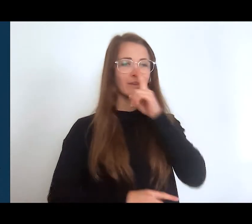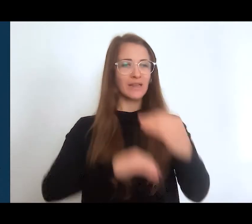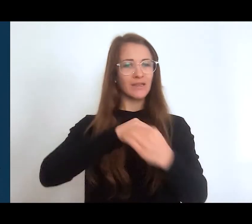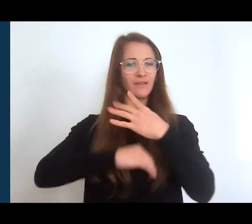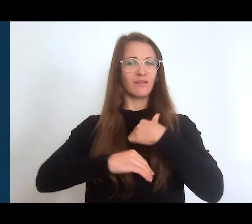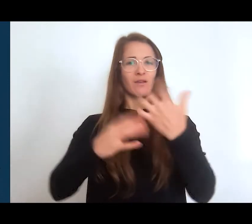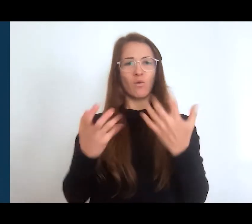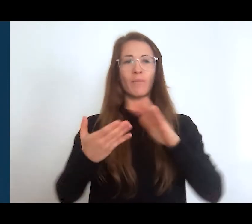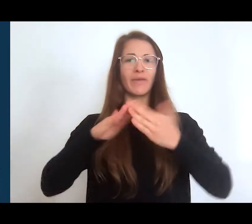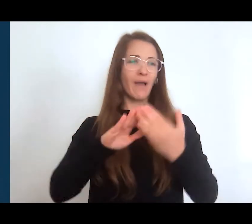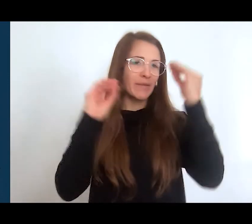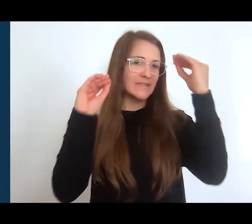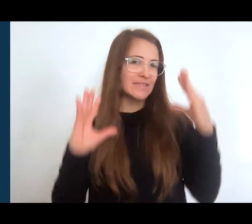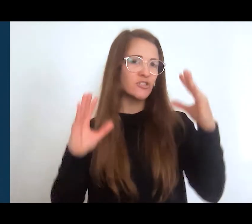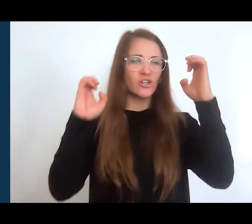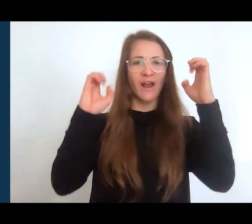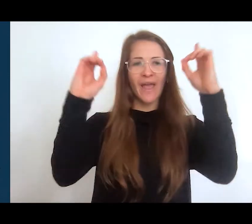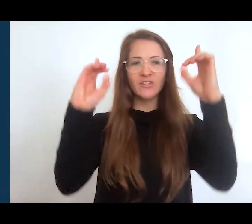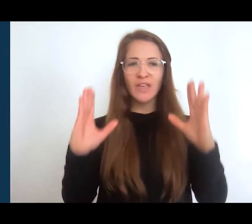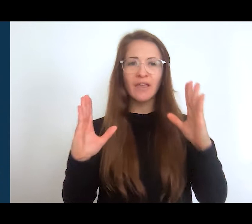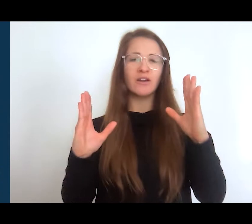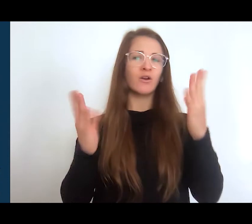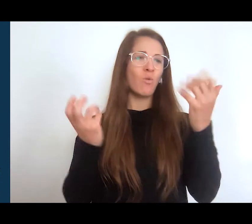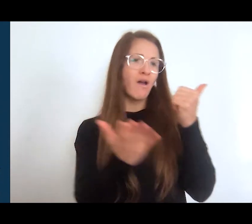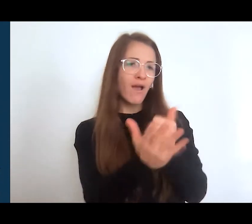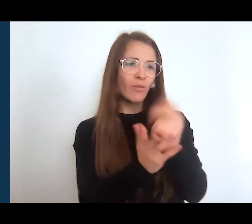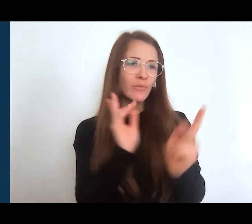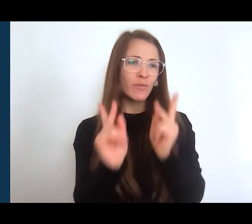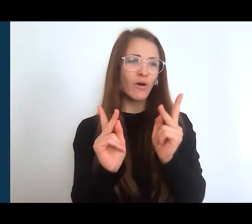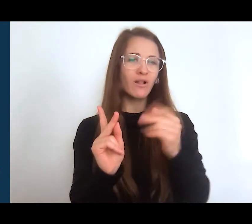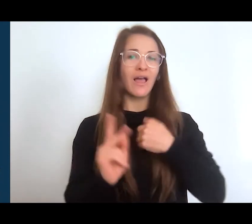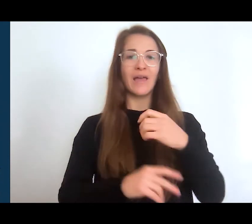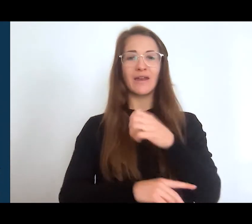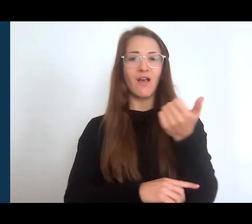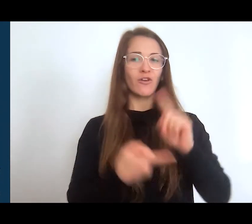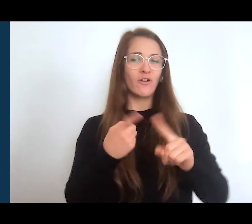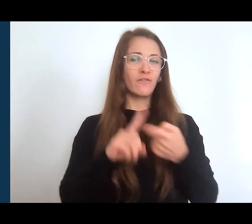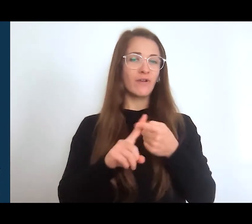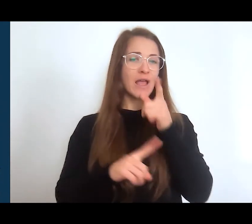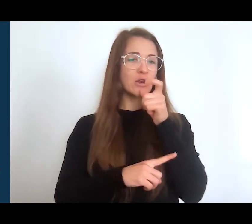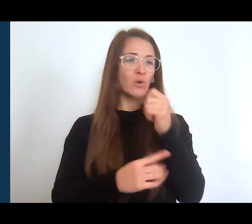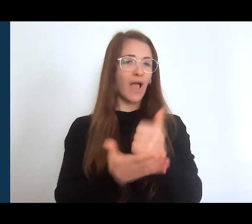WAS YOUNGER AND INFLUENCED ME TO BE AN EDUCATOR OR HELPING PEOPLE.